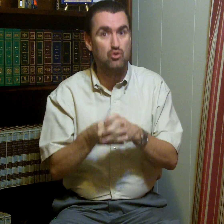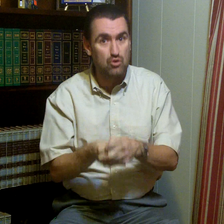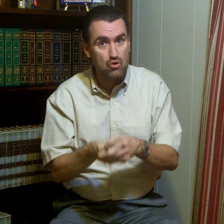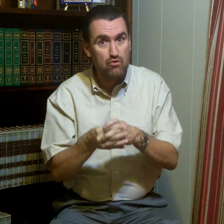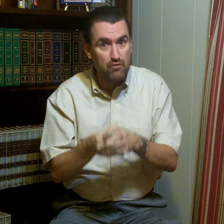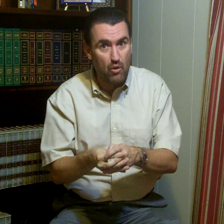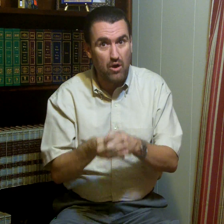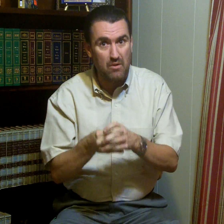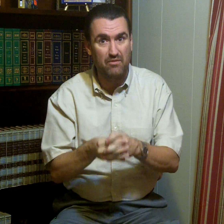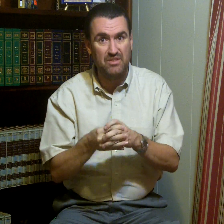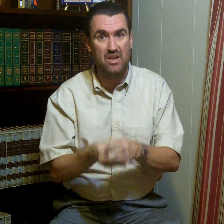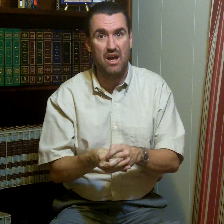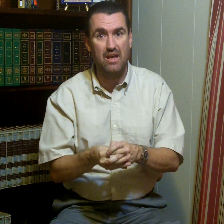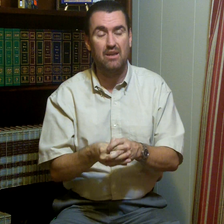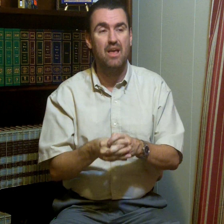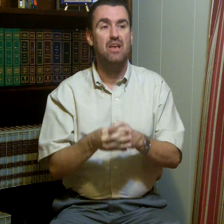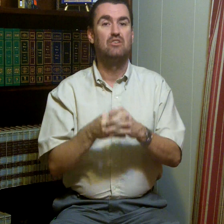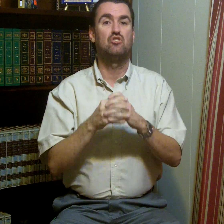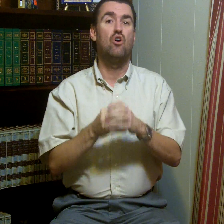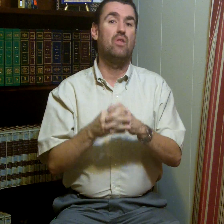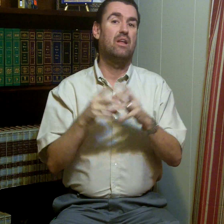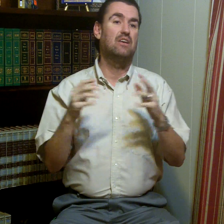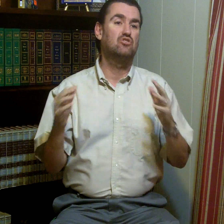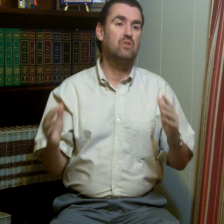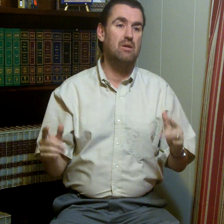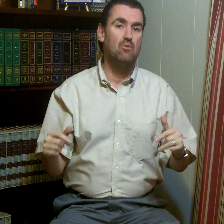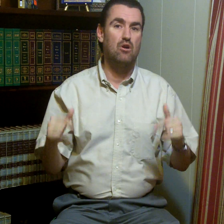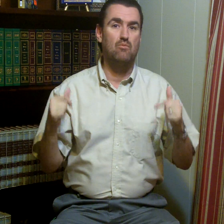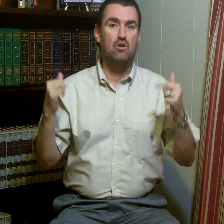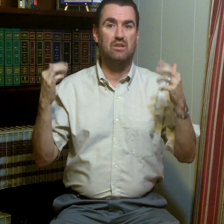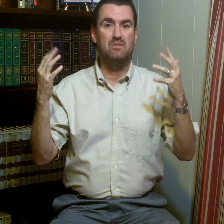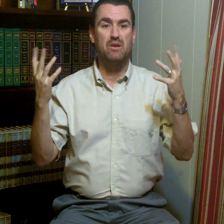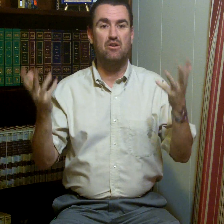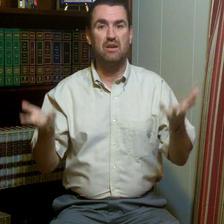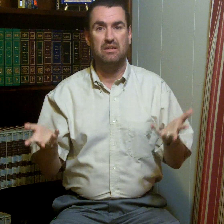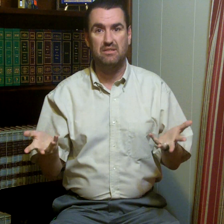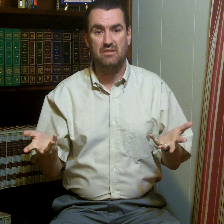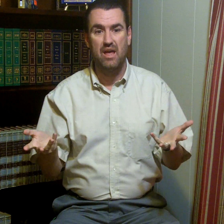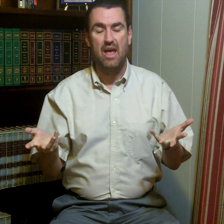true form of the sign so that as you get more and more experienced